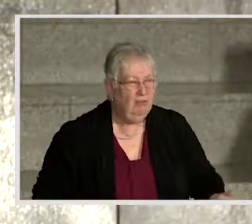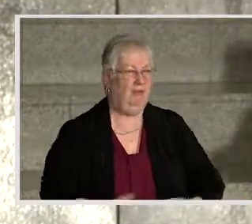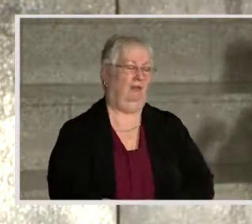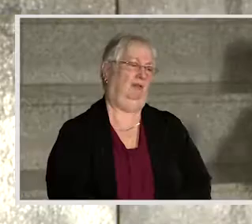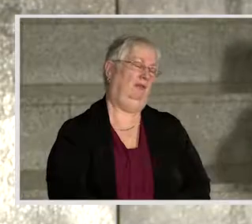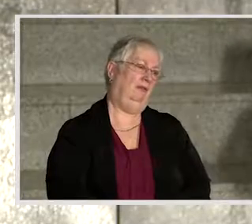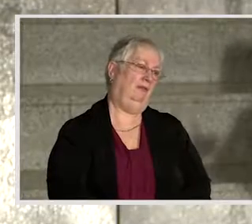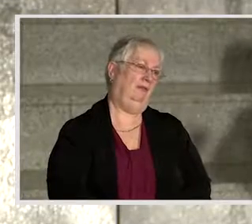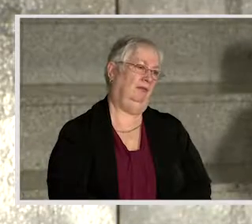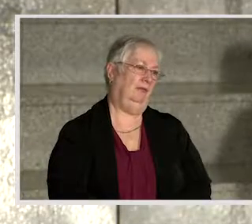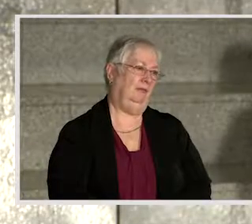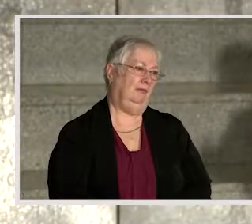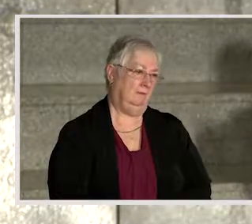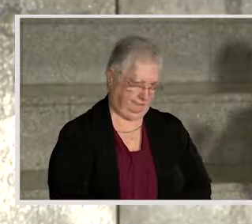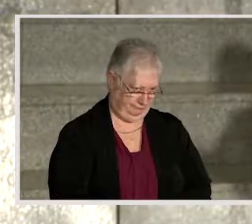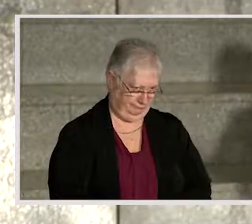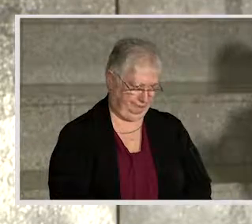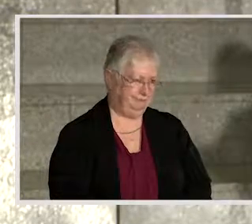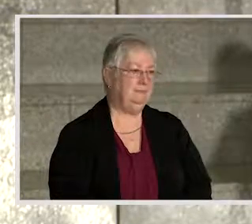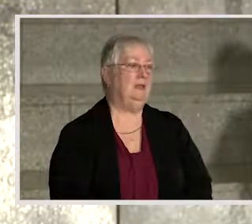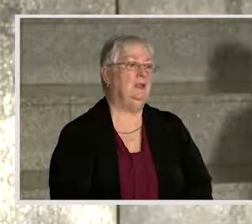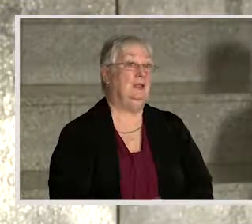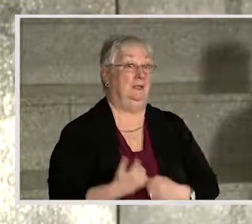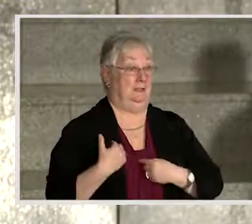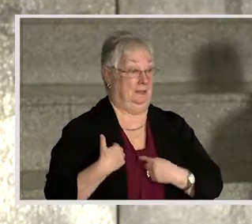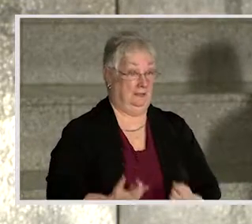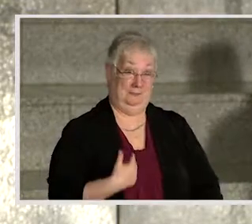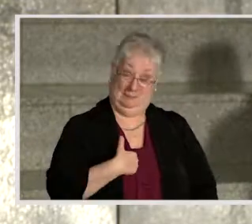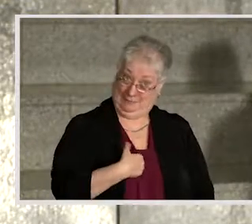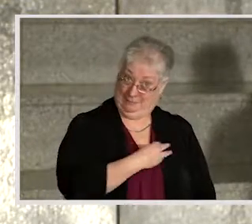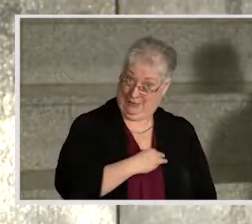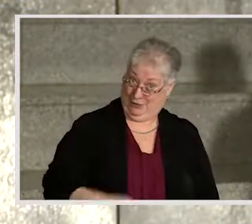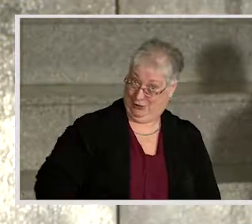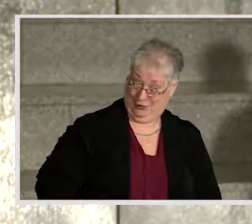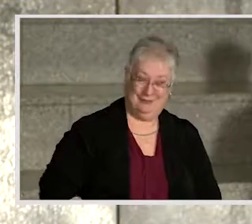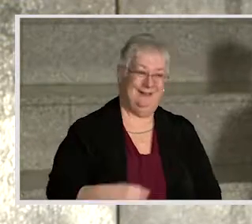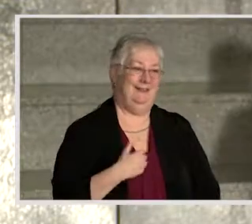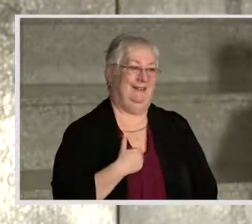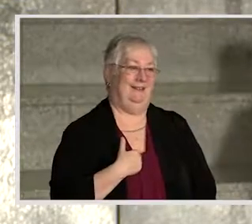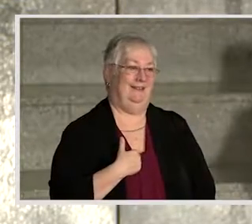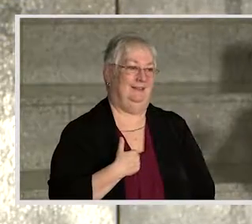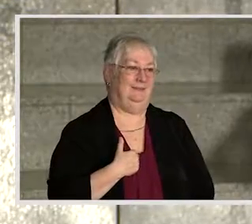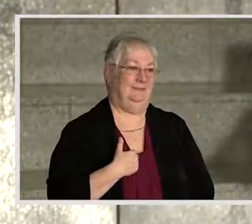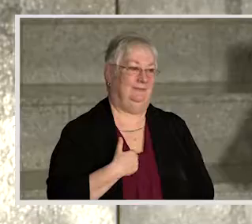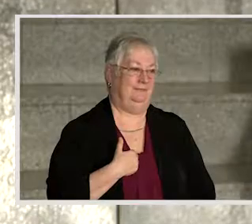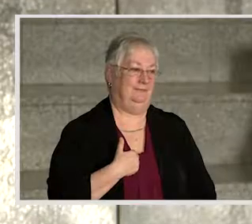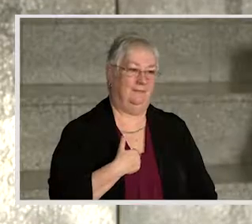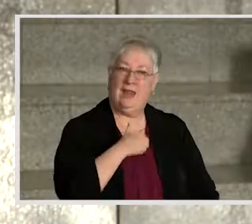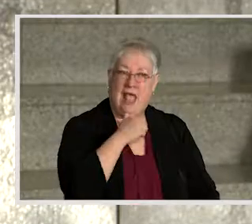BUT WE HADN'T HAD THE MAYOR DIDN'T HAVE THE ADVANTAGE OF HAVING ALL OF THAT INPUT. SO PEOPLE WOULD COME DOWN TO THE